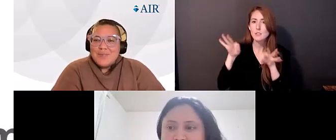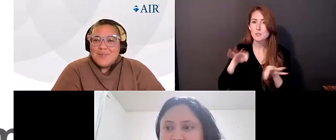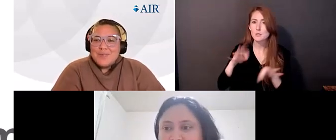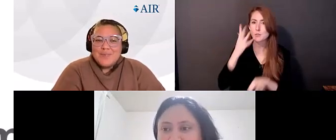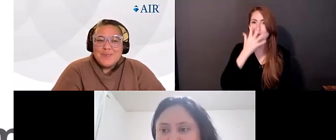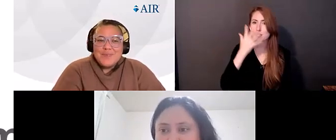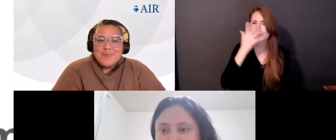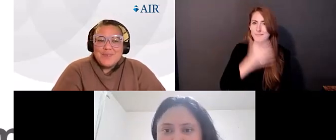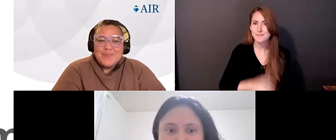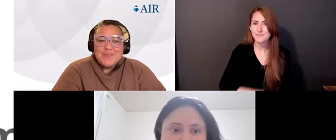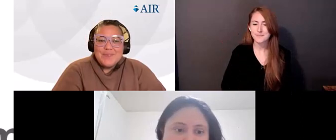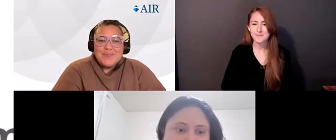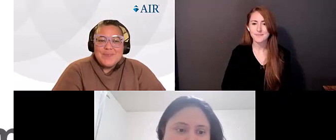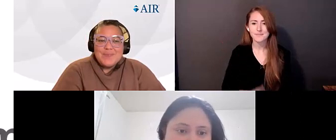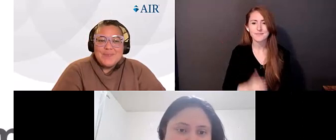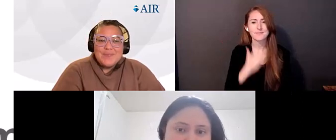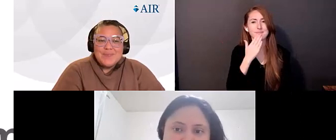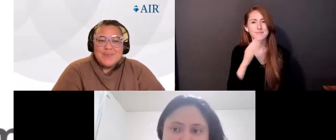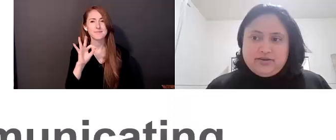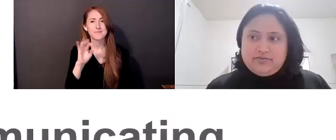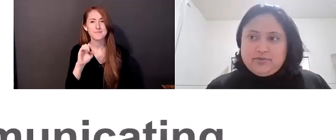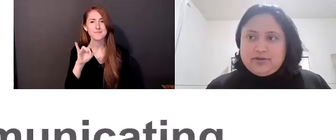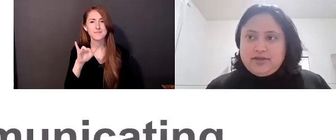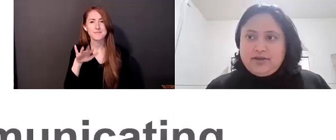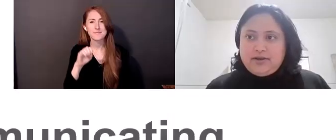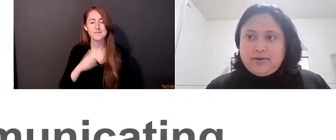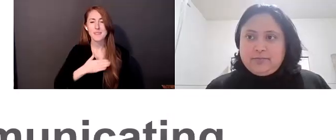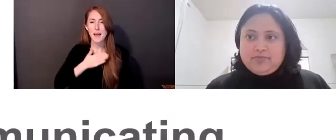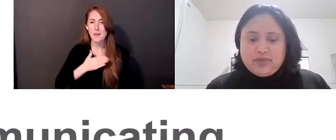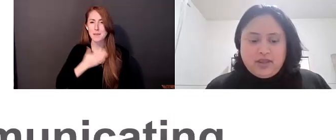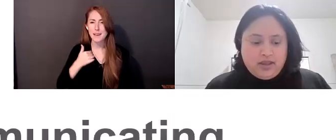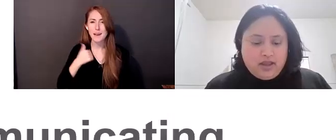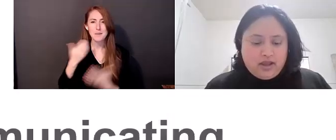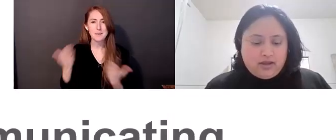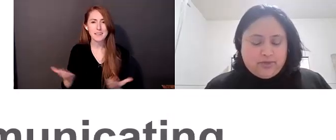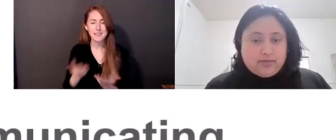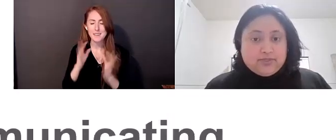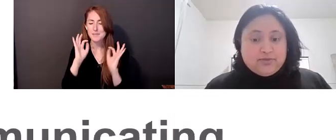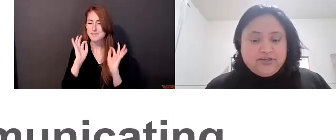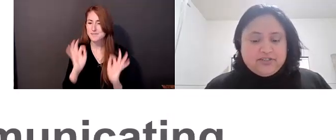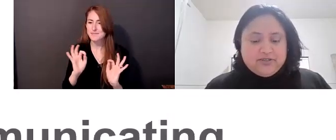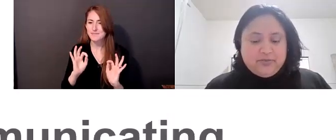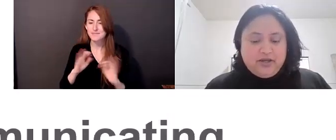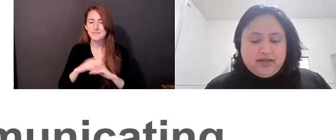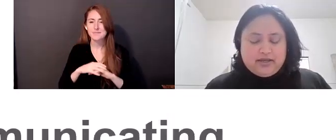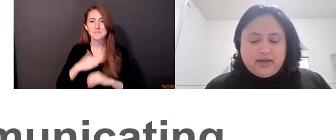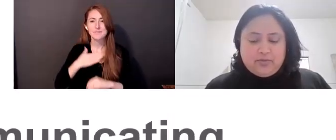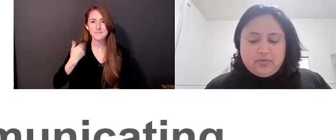Thank you, Felice, and happy to be here, everybody. My name is Sabrina Tonima, and I'm